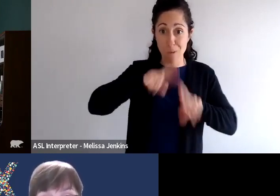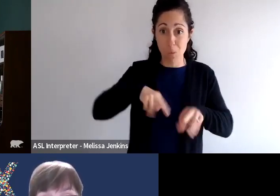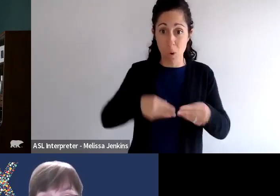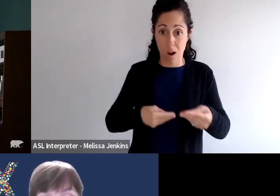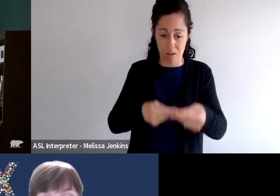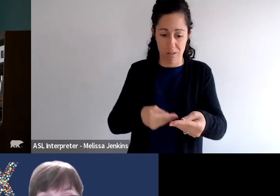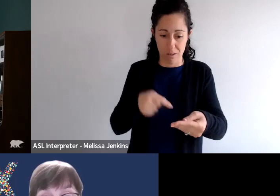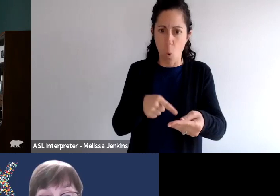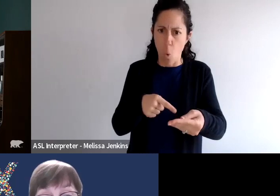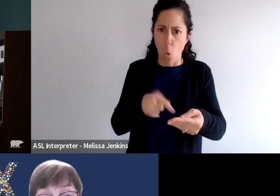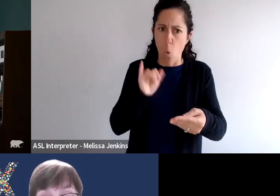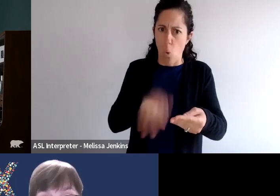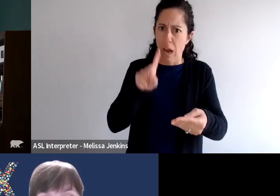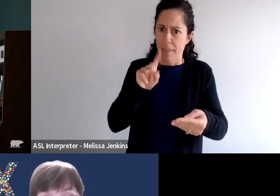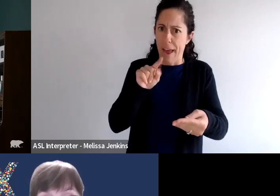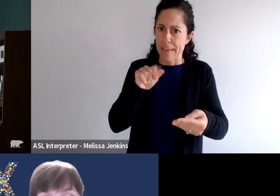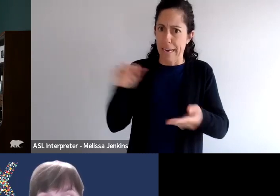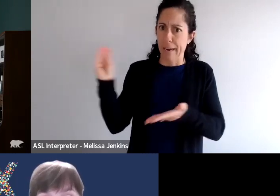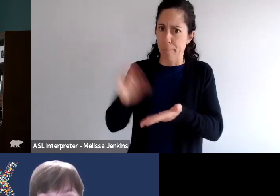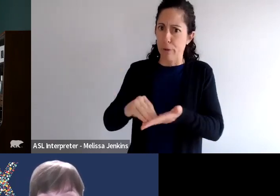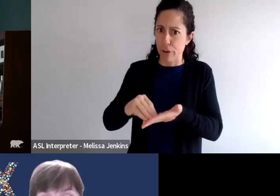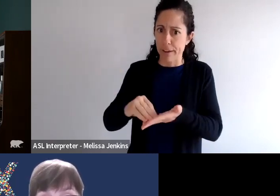able to get that data in. You upload that genetic